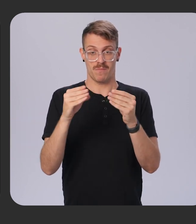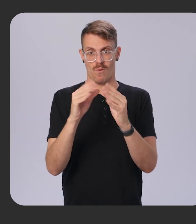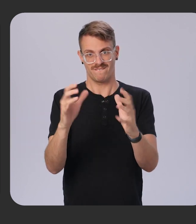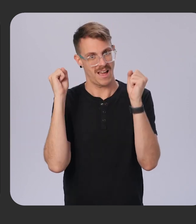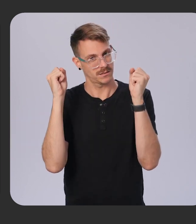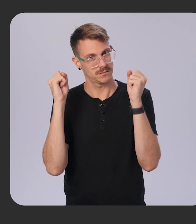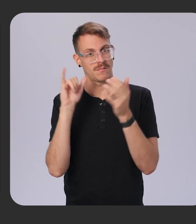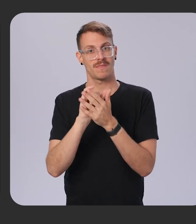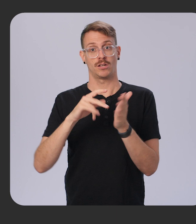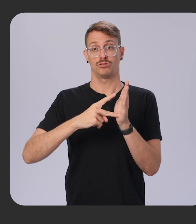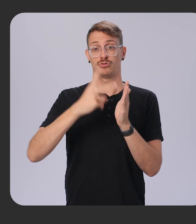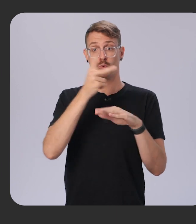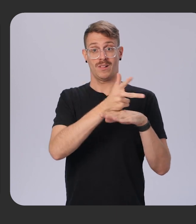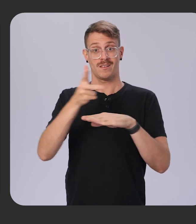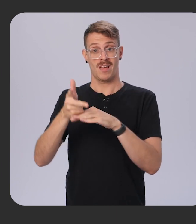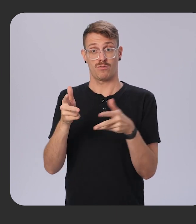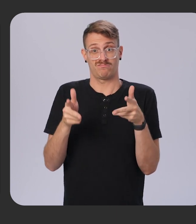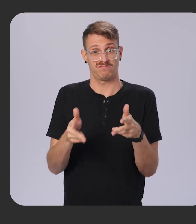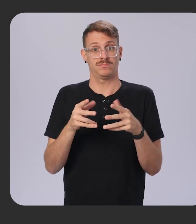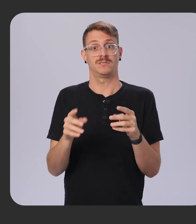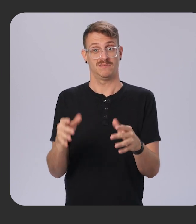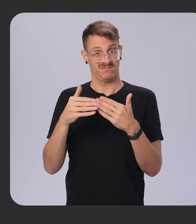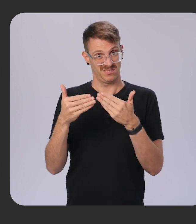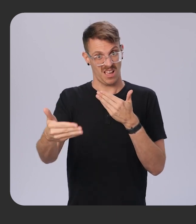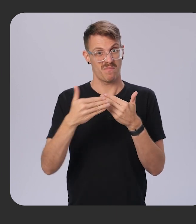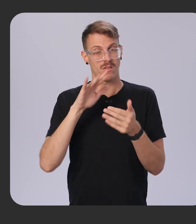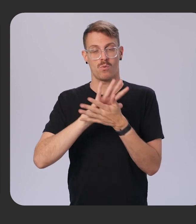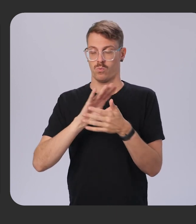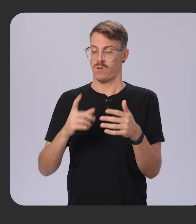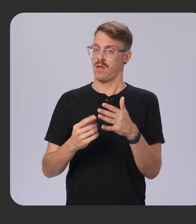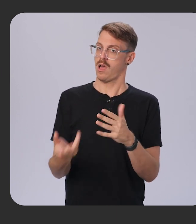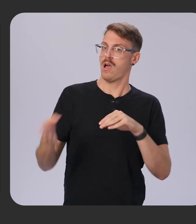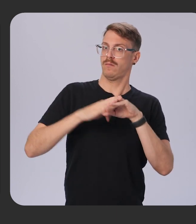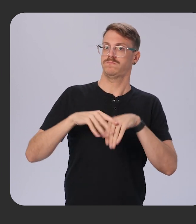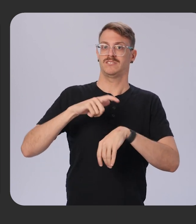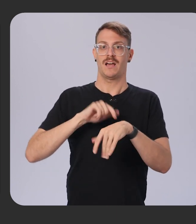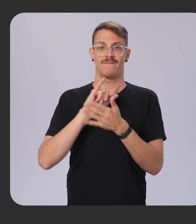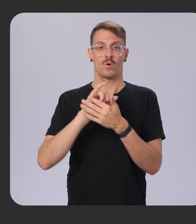This dual camera depth further speeds up the time for initial depth, while also speeding up